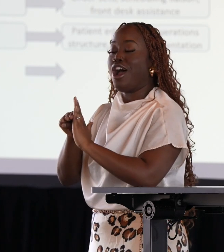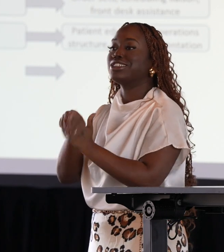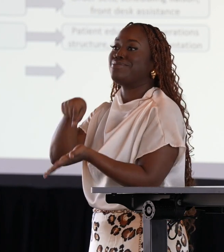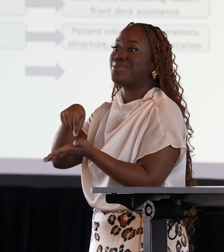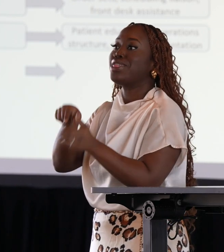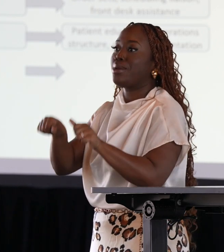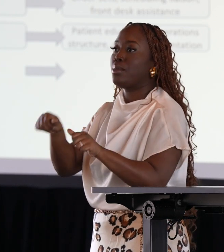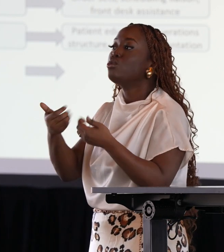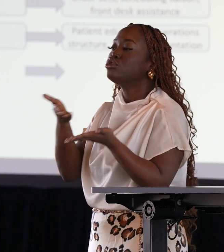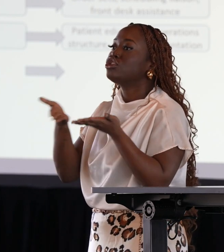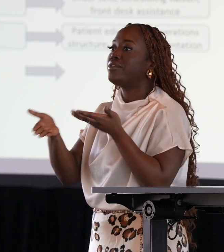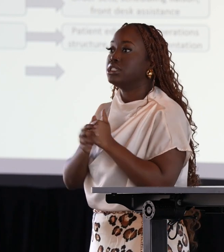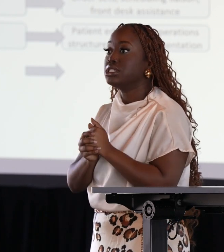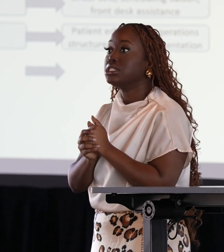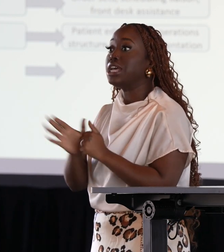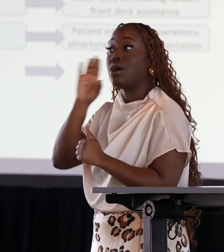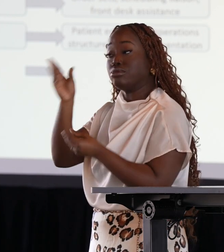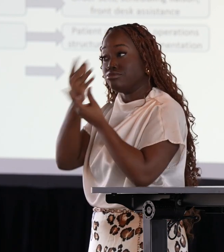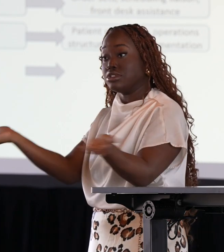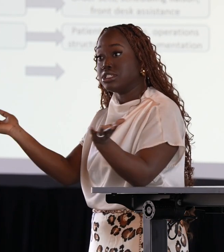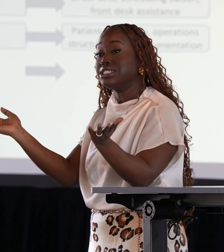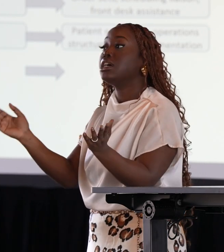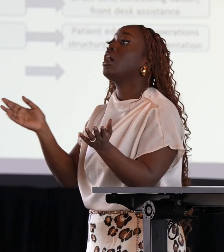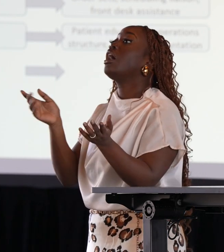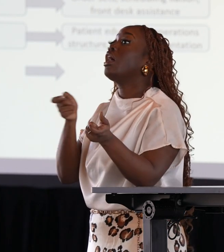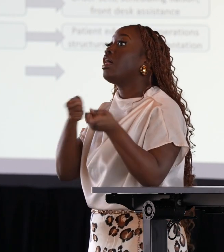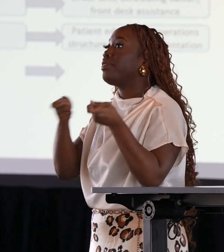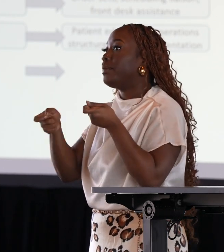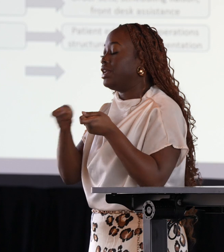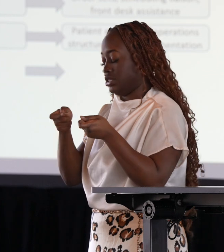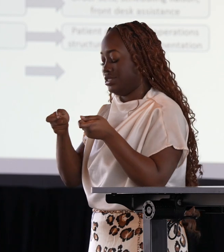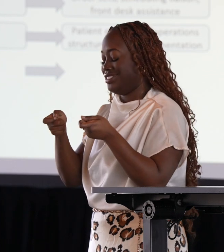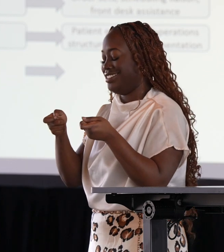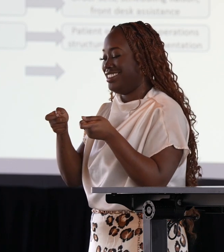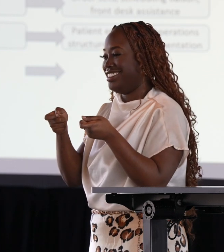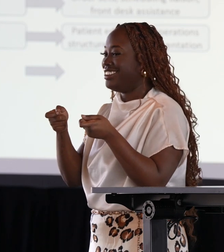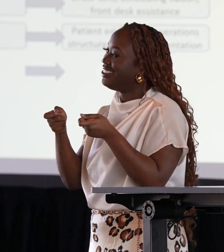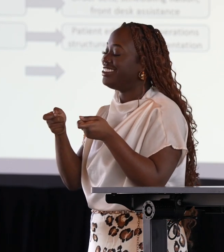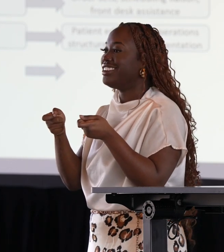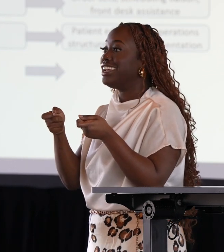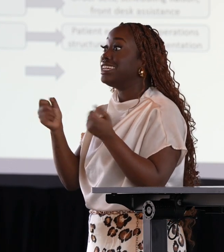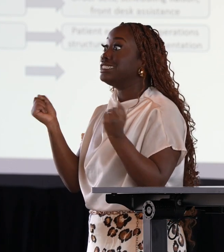service. I will say the maintenance scares your boss, if